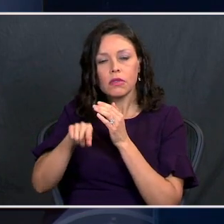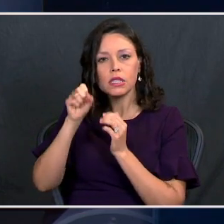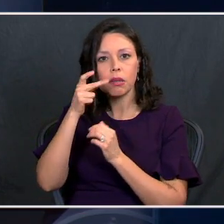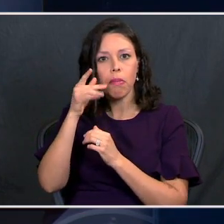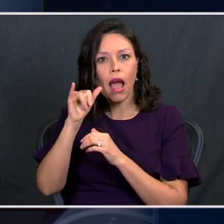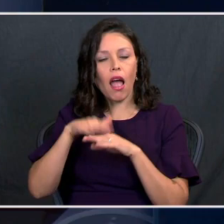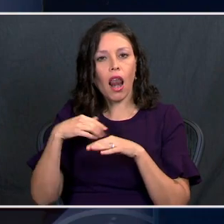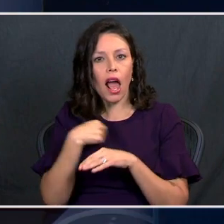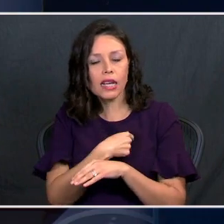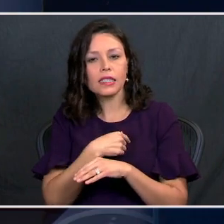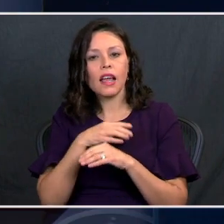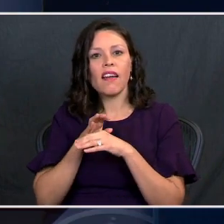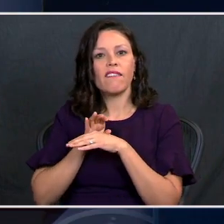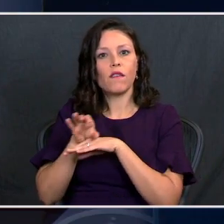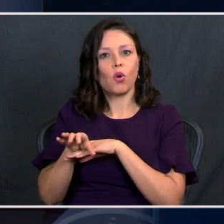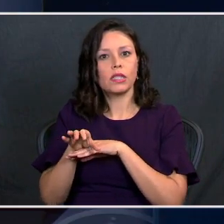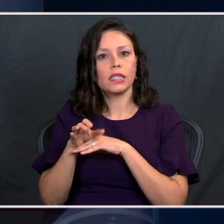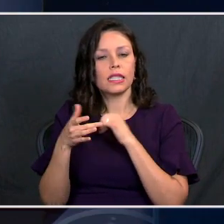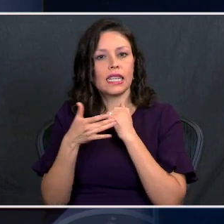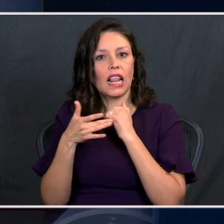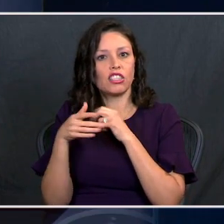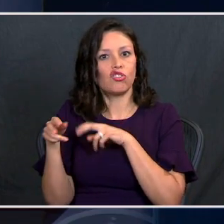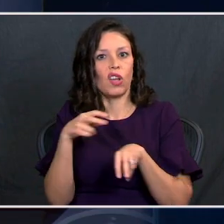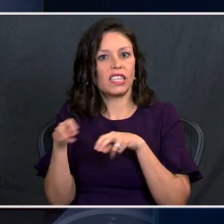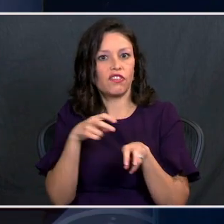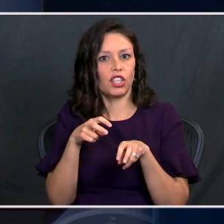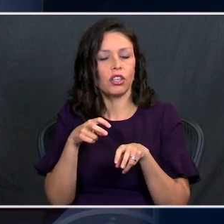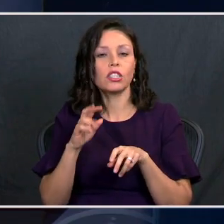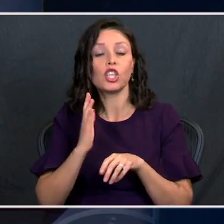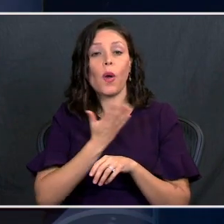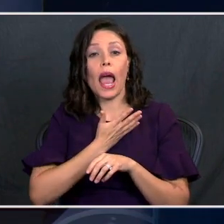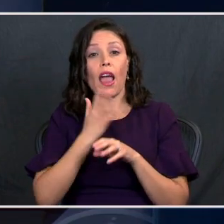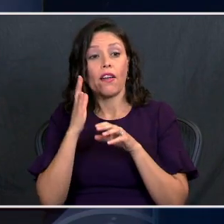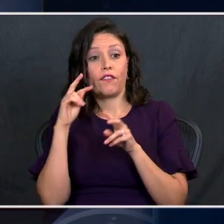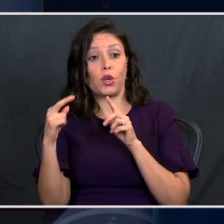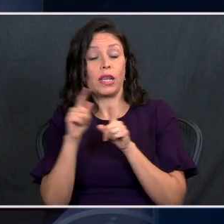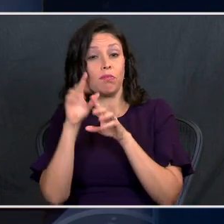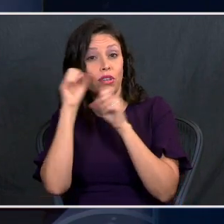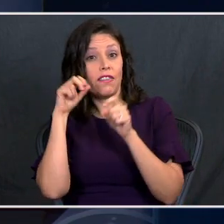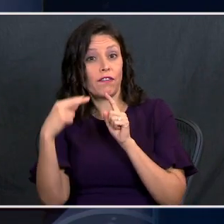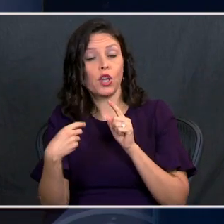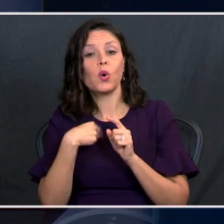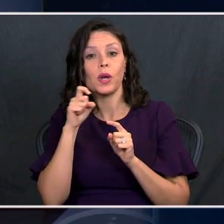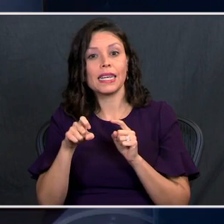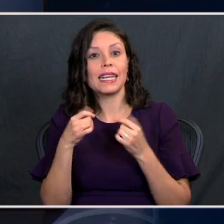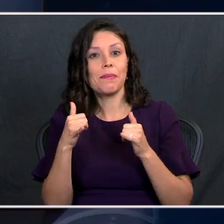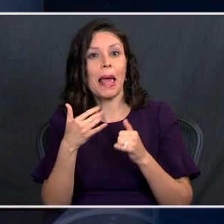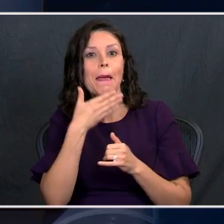and forcing technology transfer. Our view -- the President's view is we need to play a better defense,